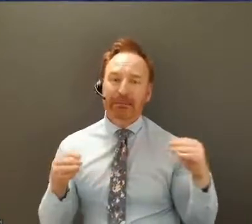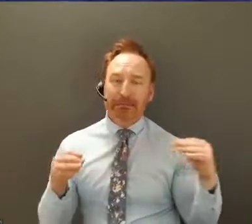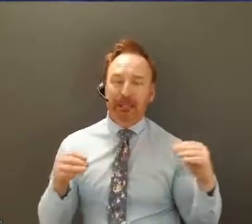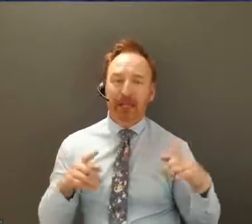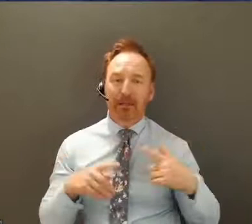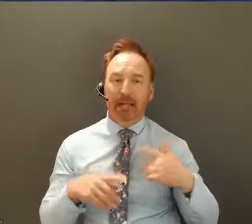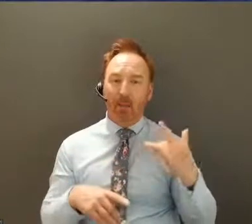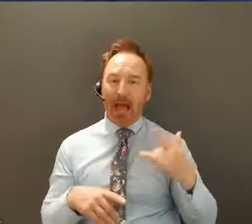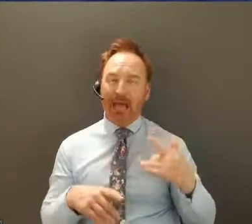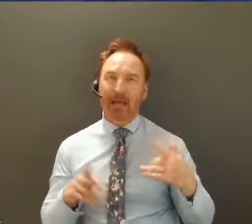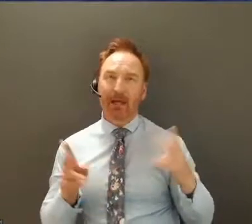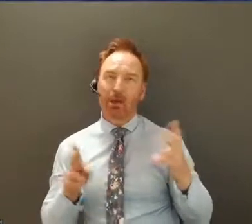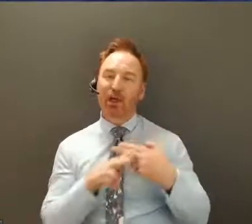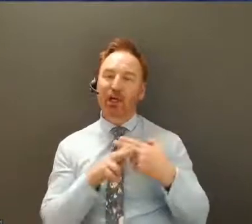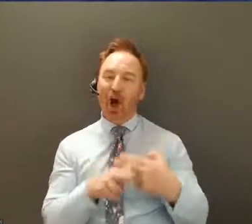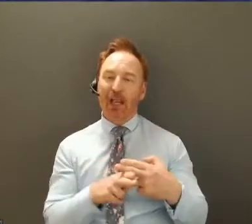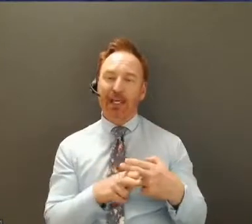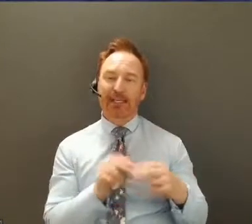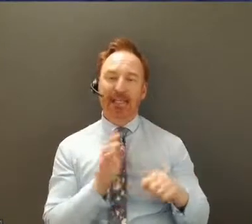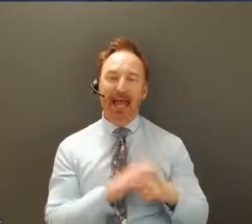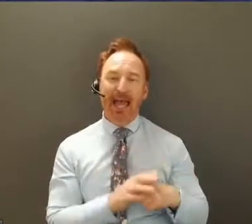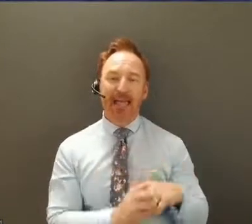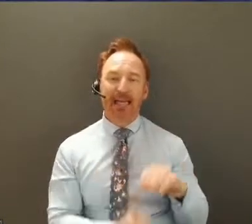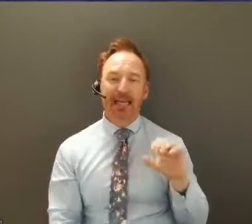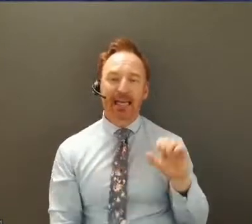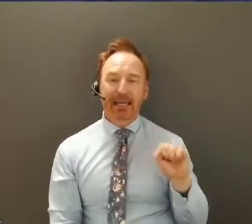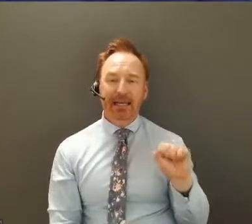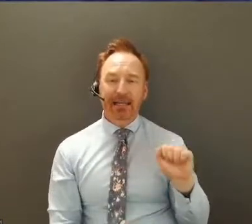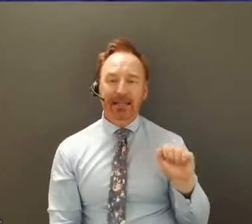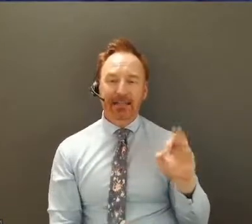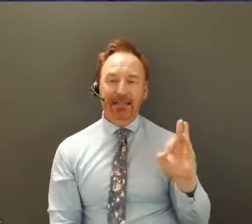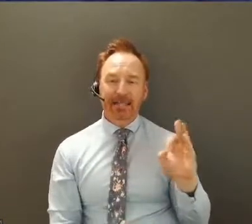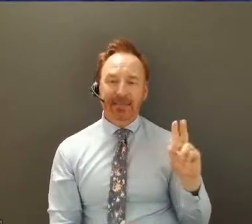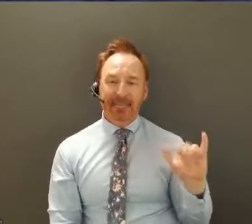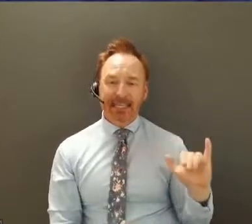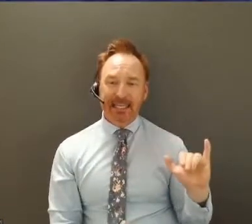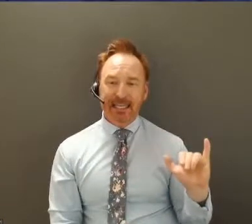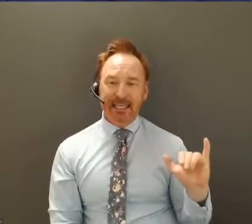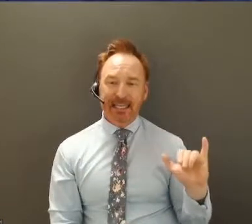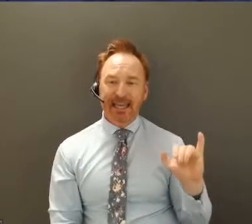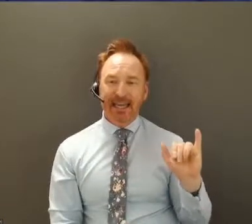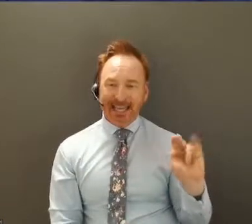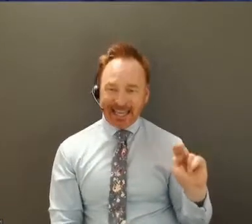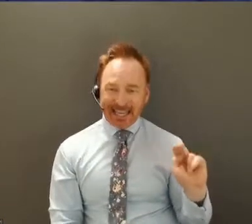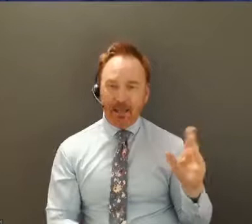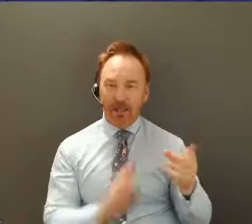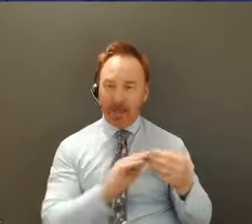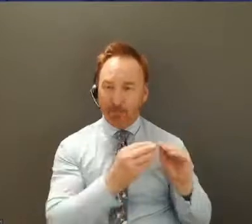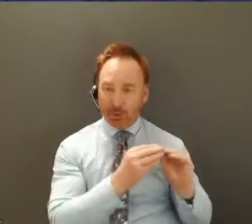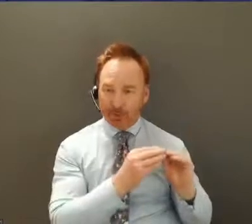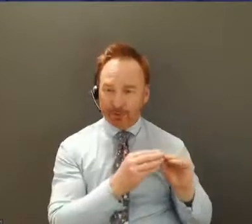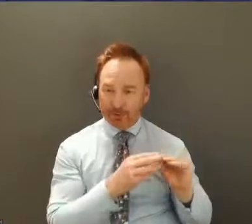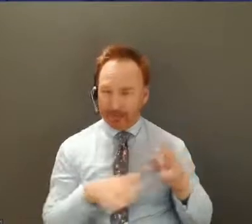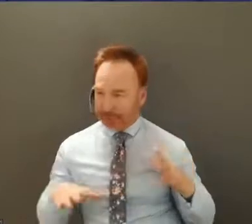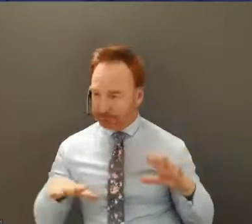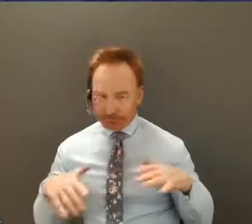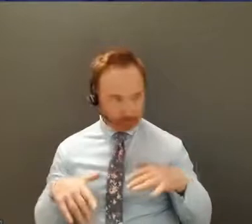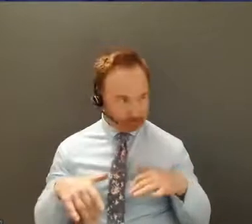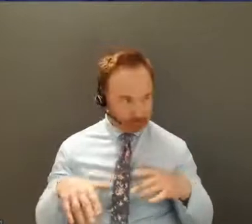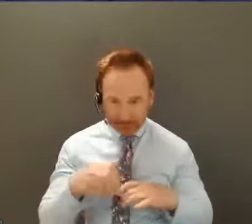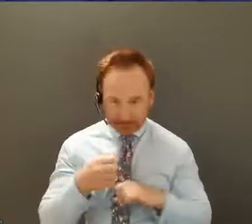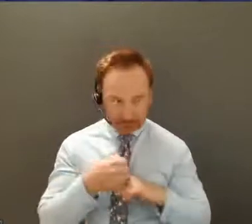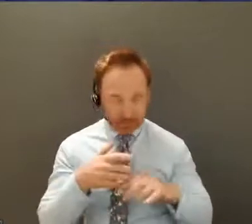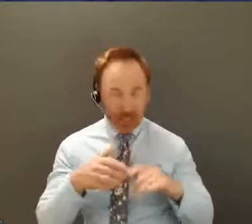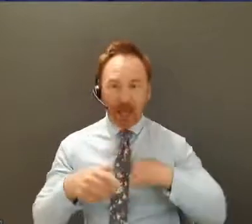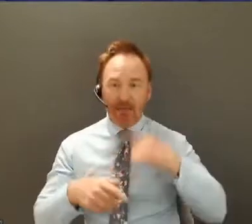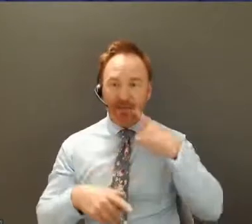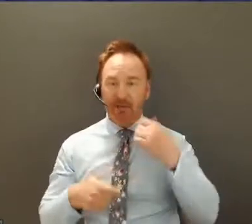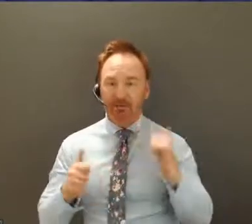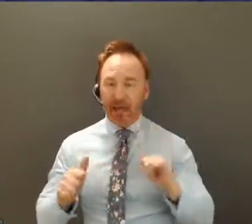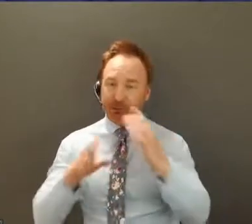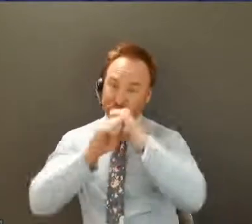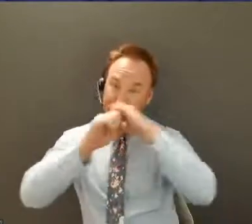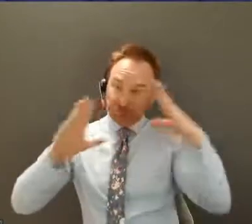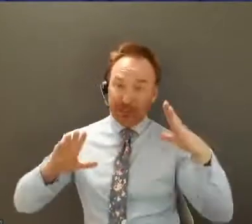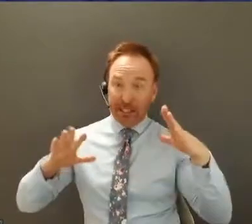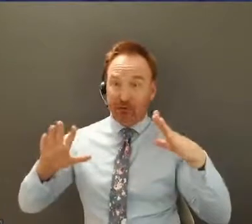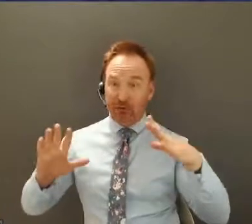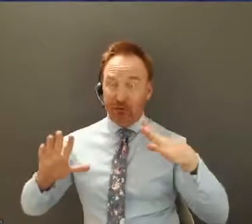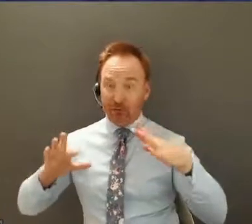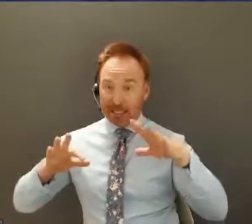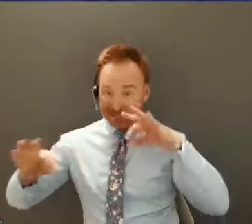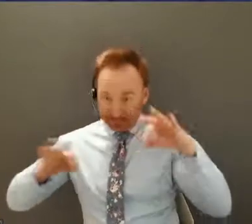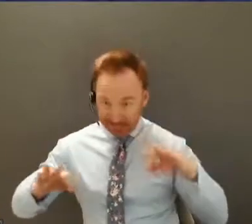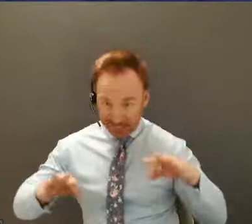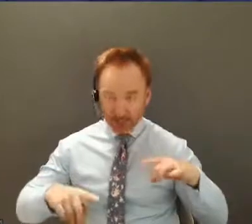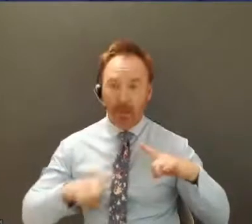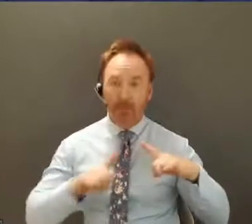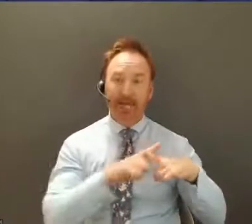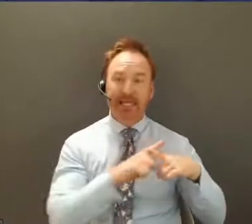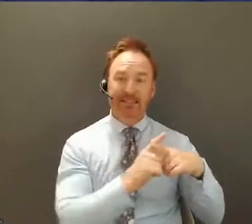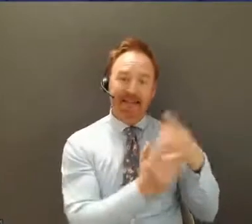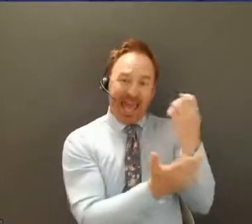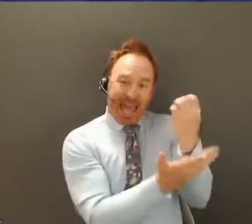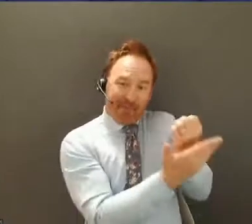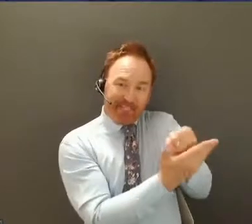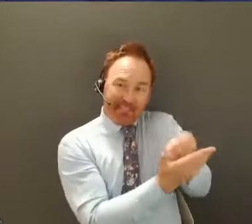active cases do we have?